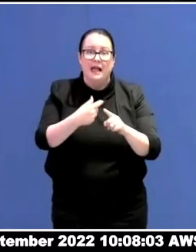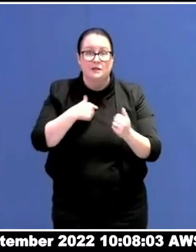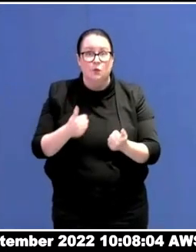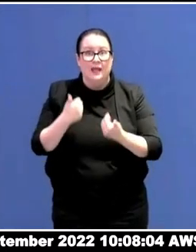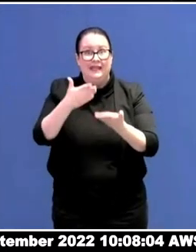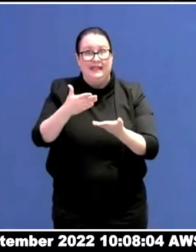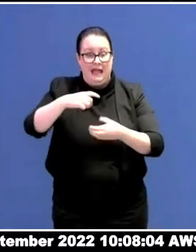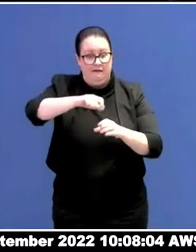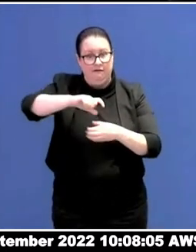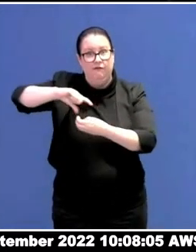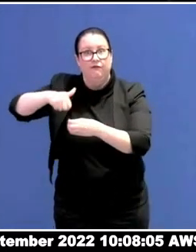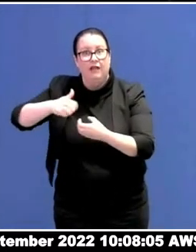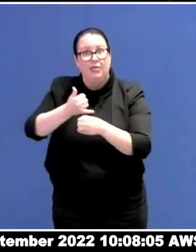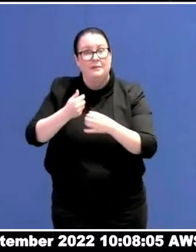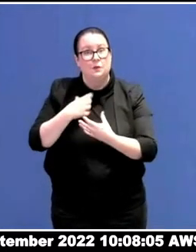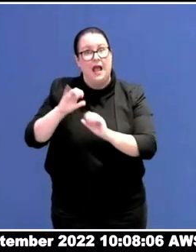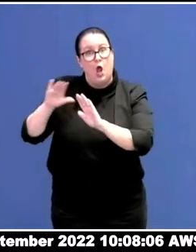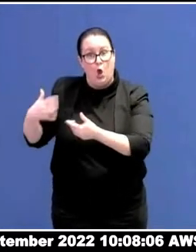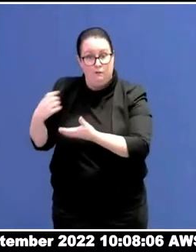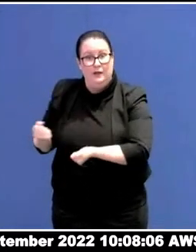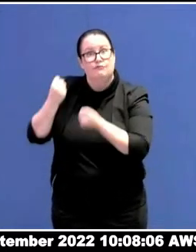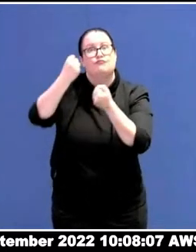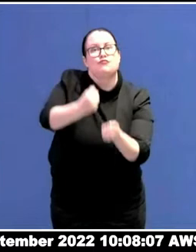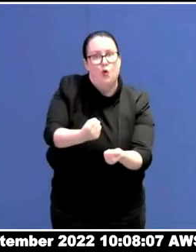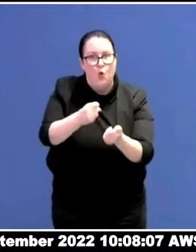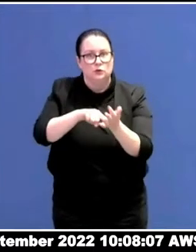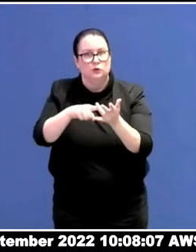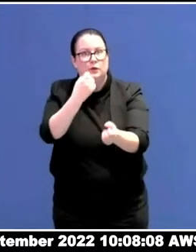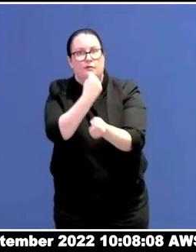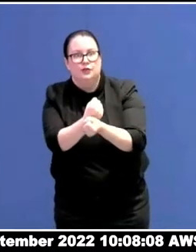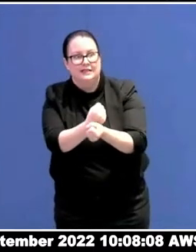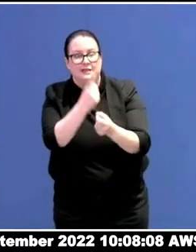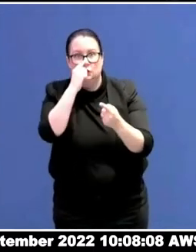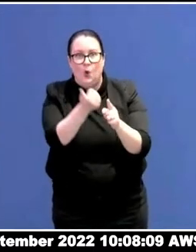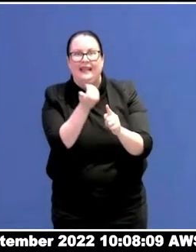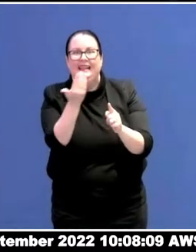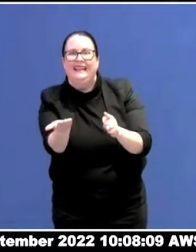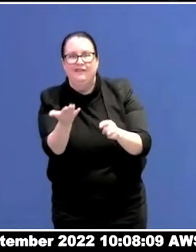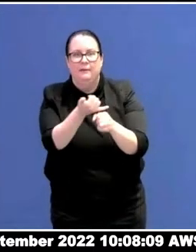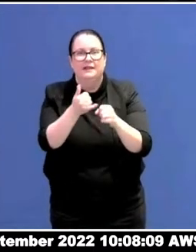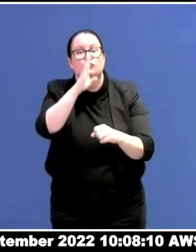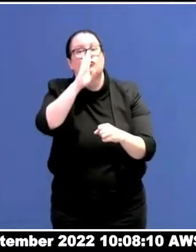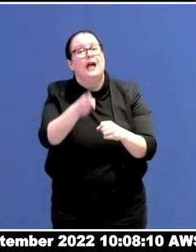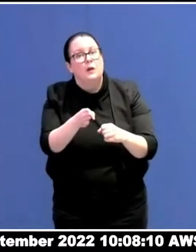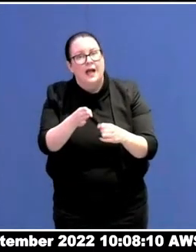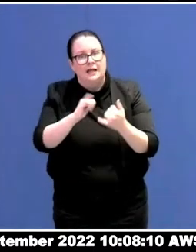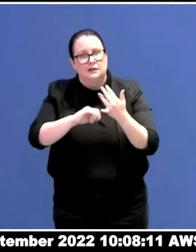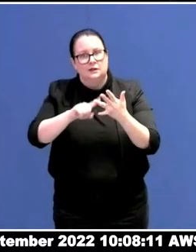what medication we had to the prison so that he could start and continue, obviously, with